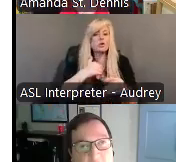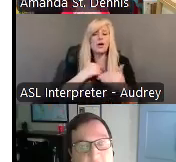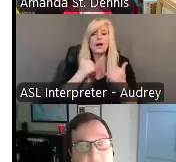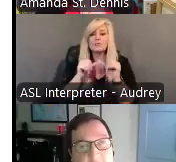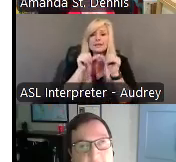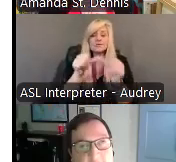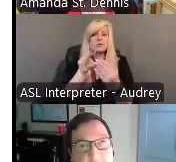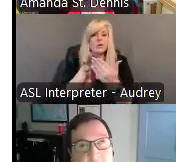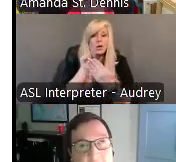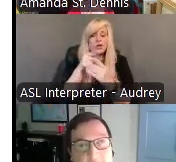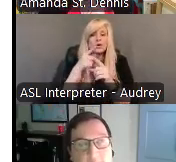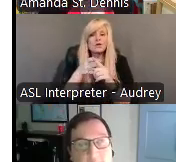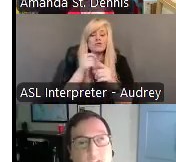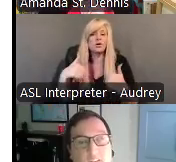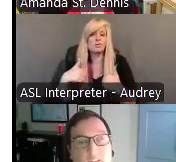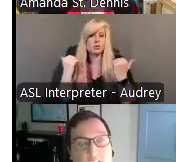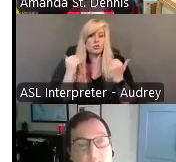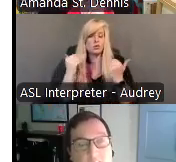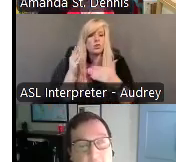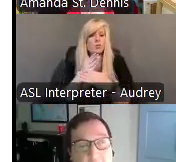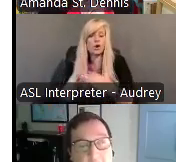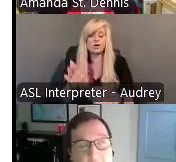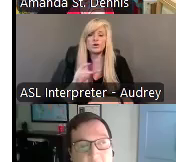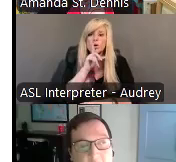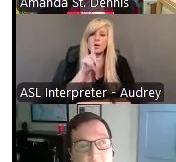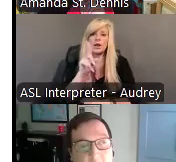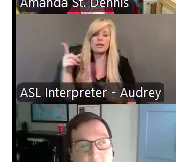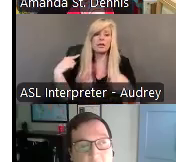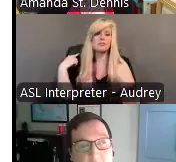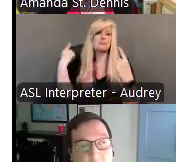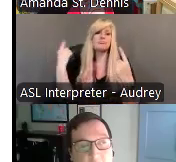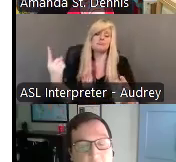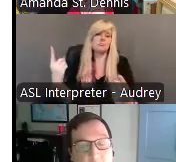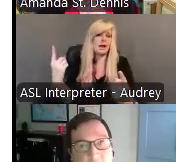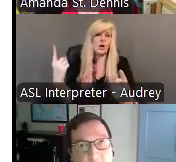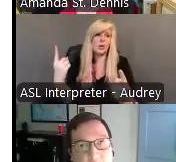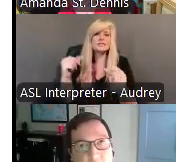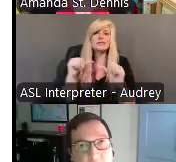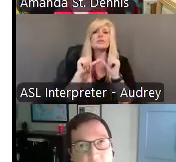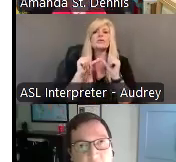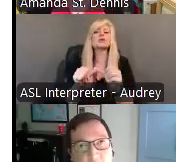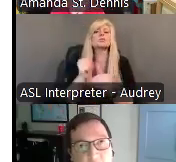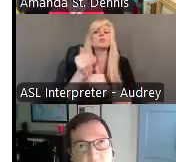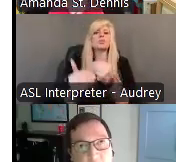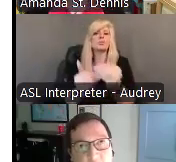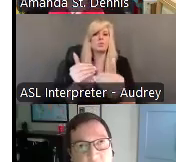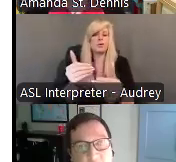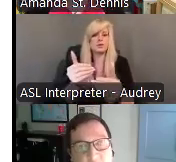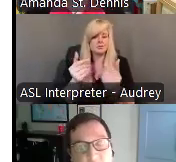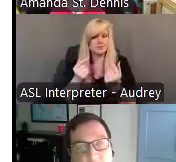definitely been a really ongoing process of learning. And as Amanda previously mentioned,